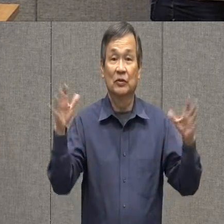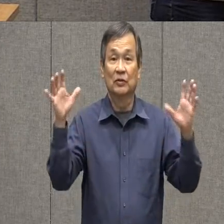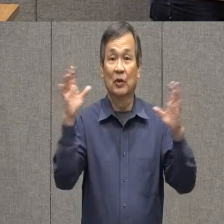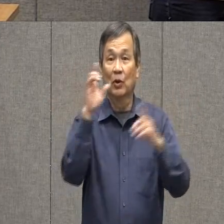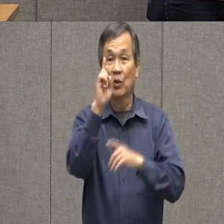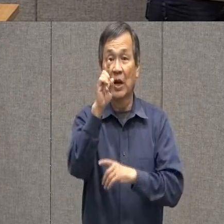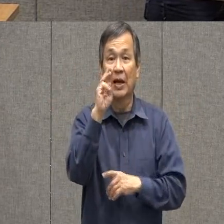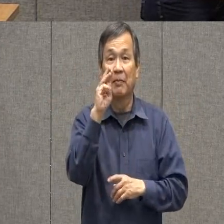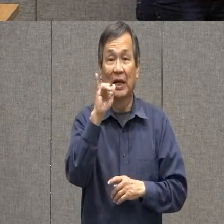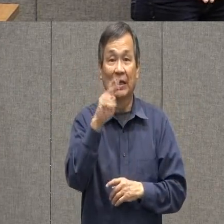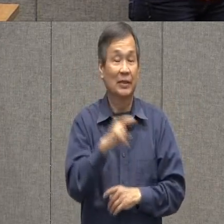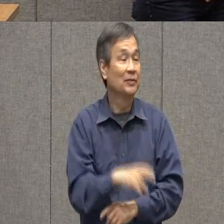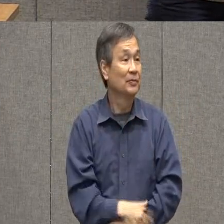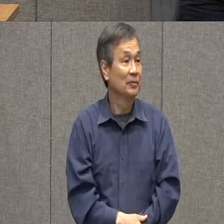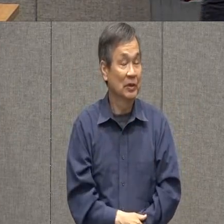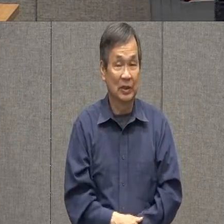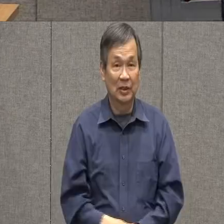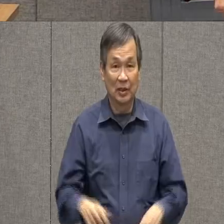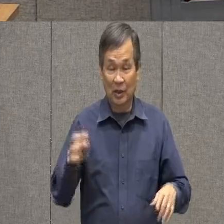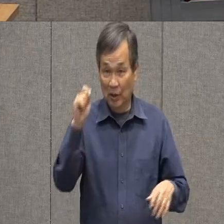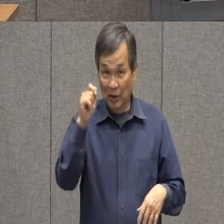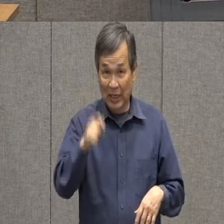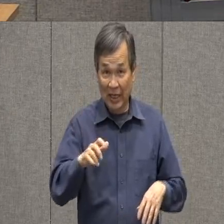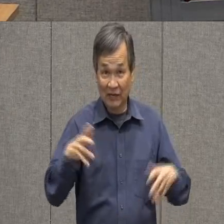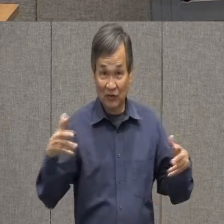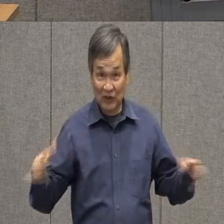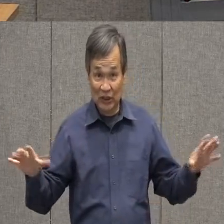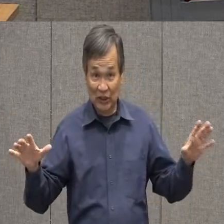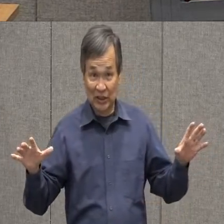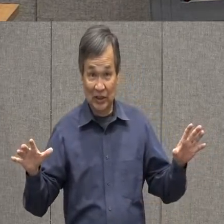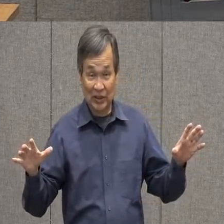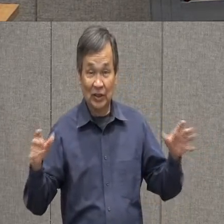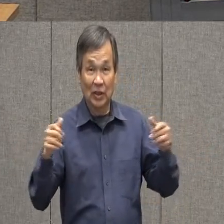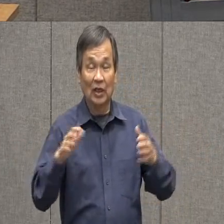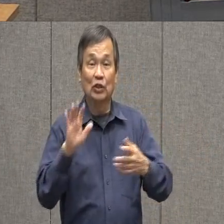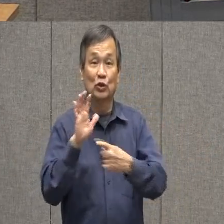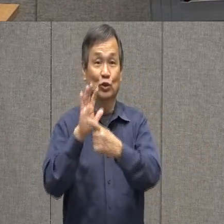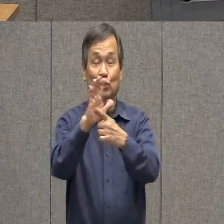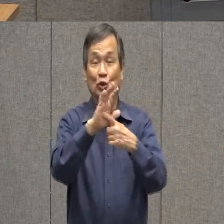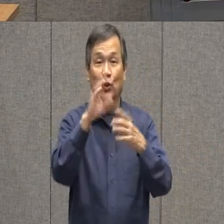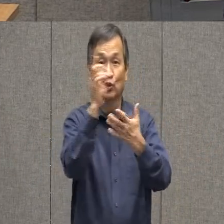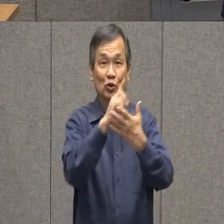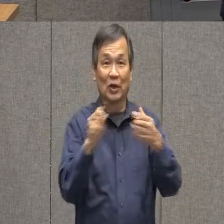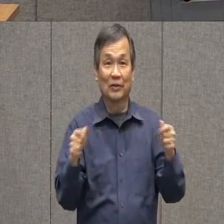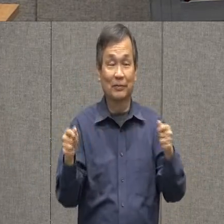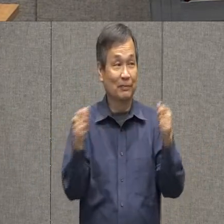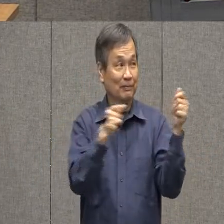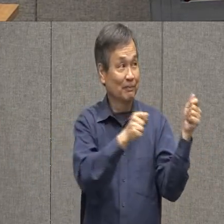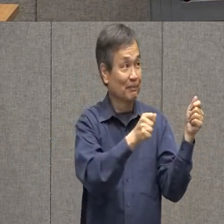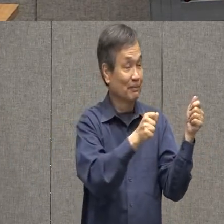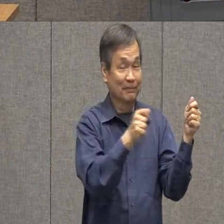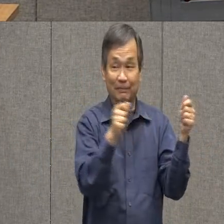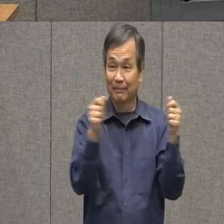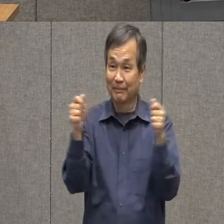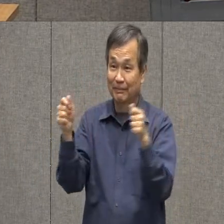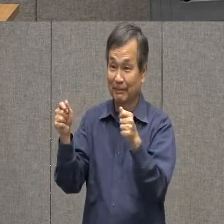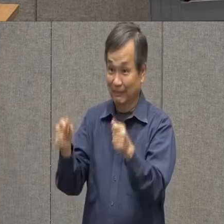Alright, artists, pencils down, papers up. Show Ms. Ley what she looks like. It's always my favorite part in art class.